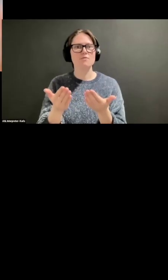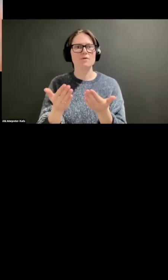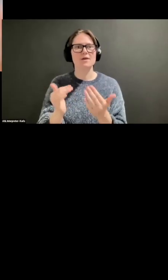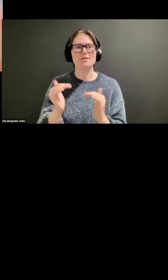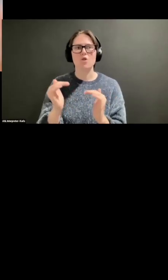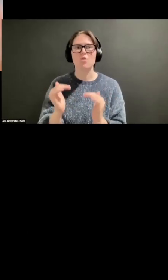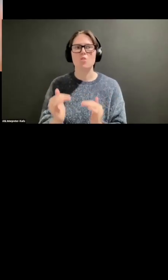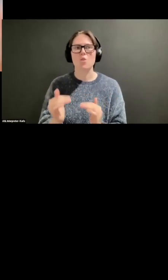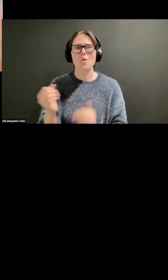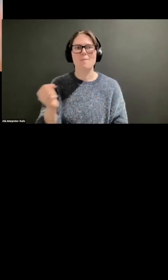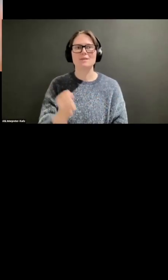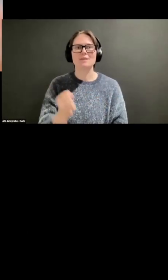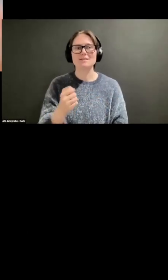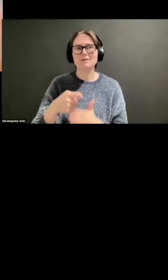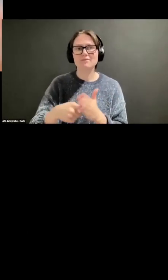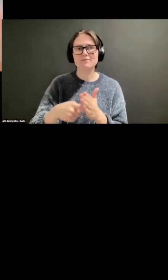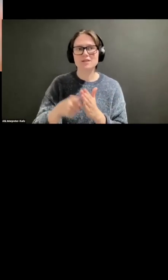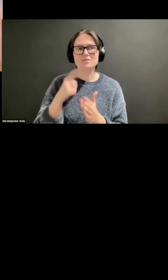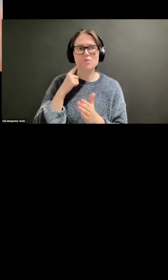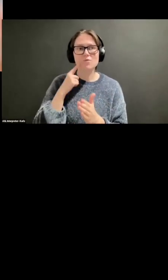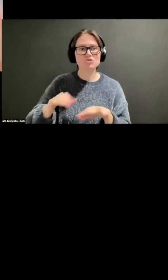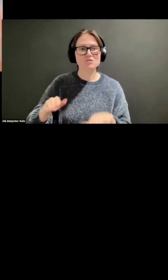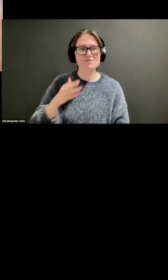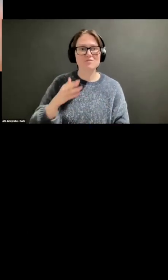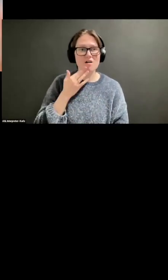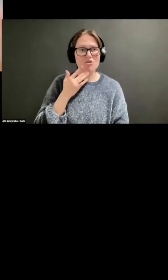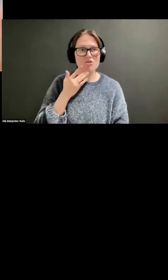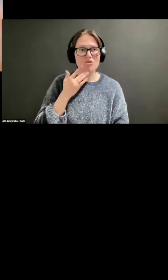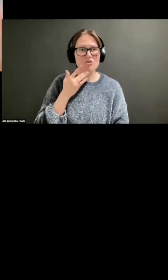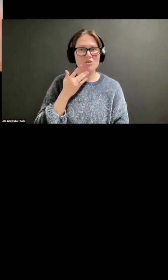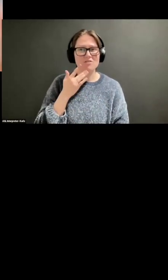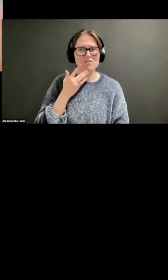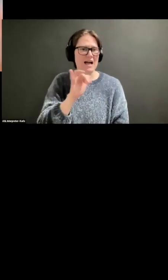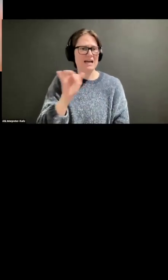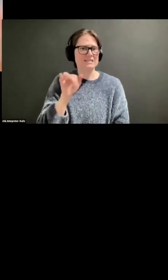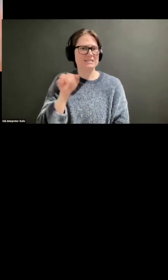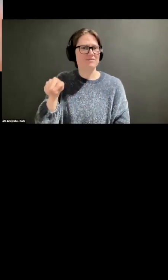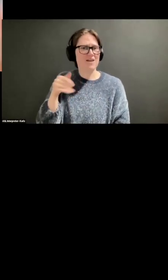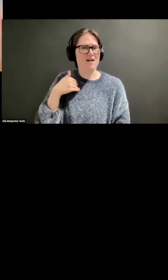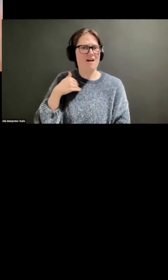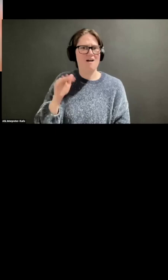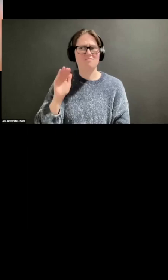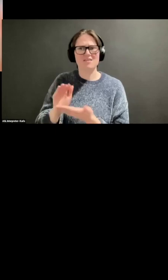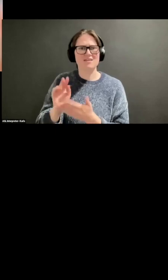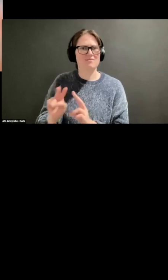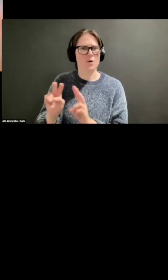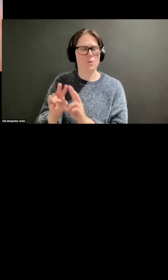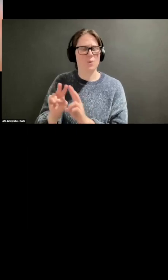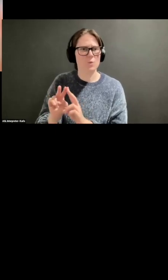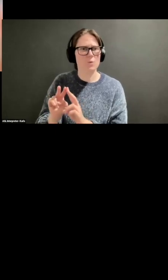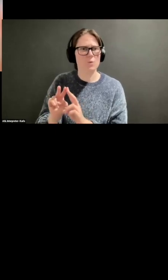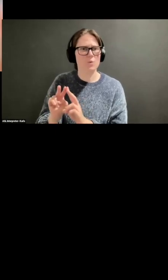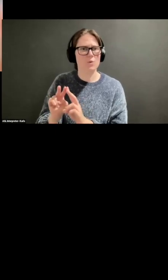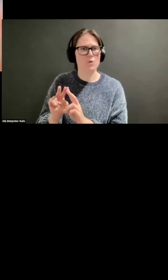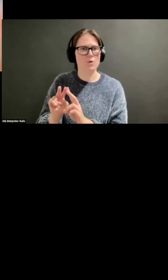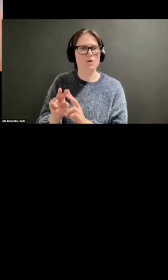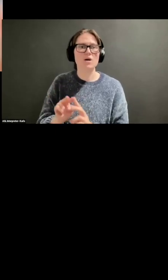children of color as if they have lower value. And particularly, clearly, in the case of transracial adoption, and I'm just